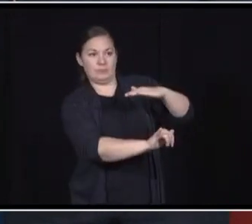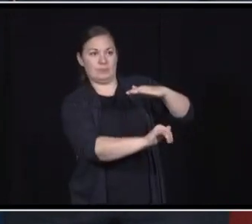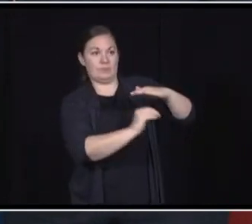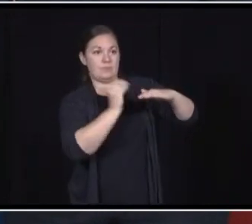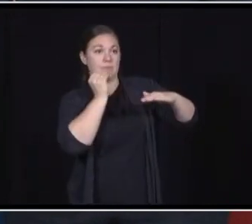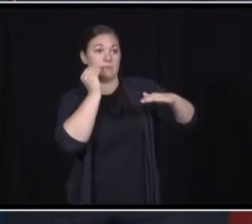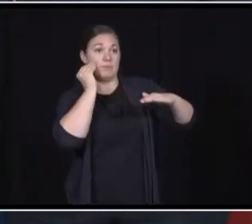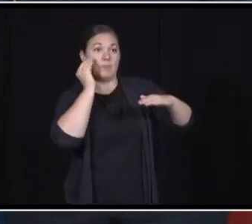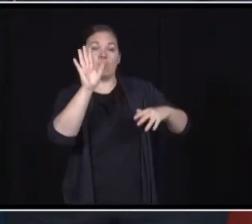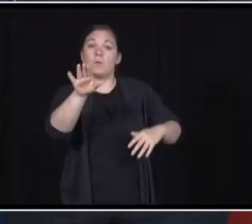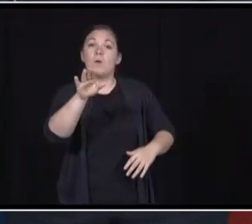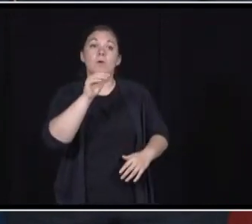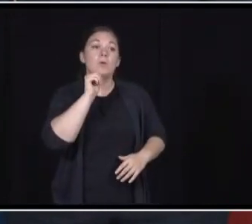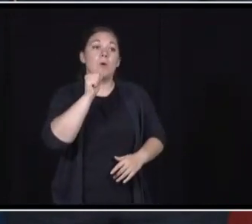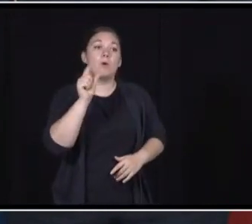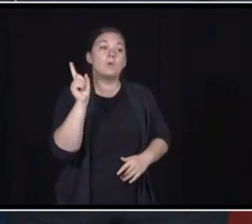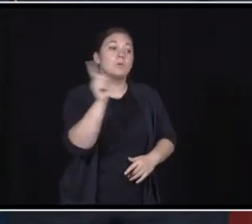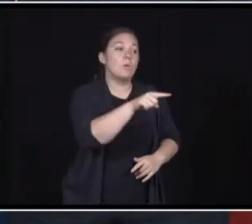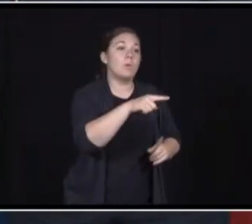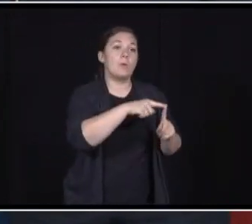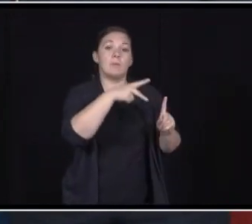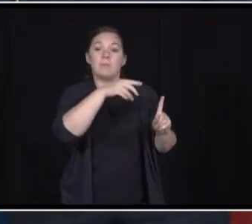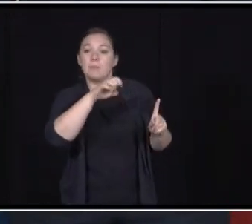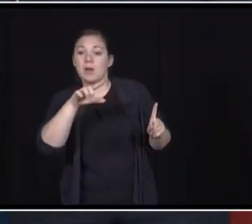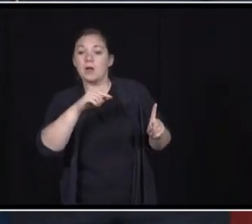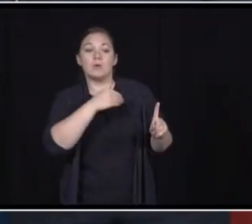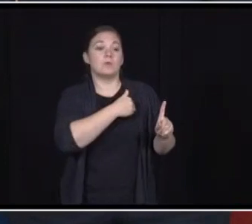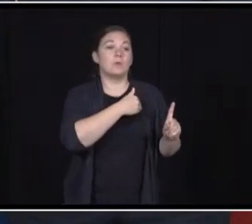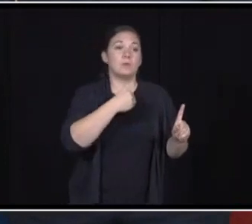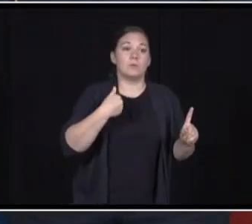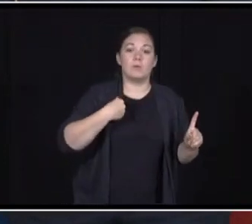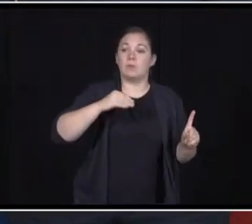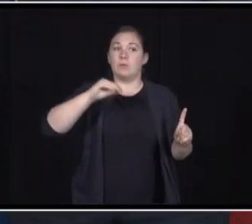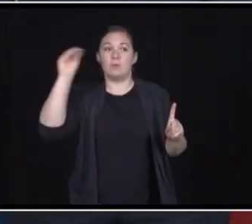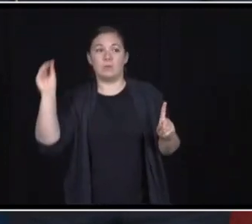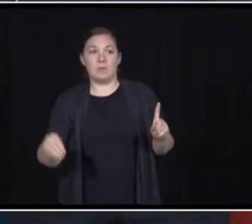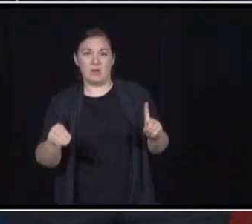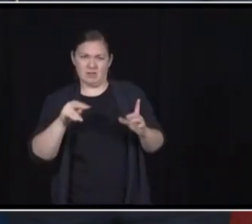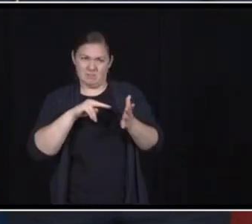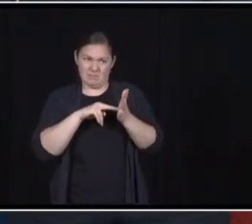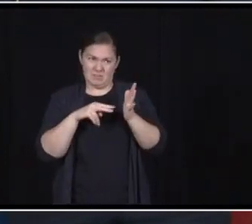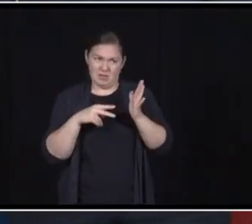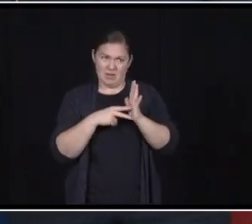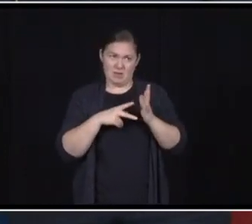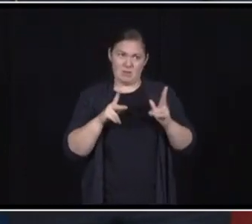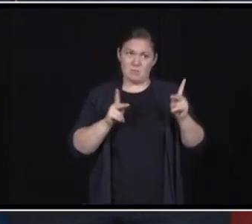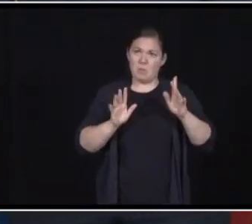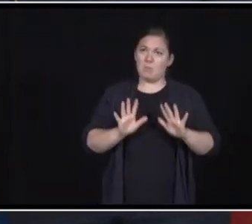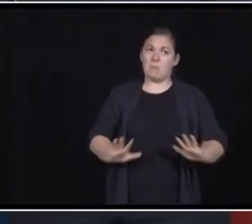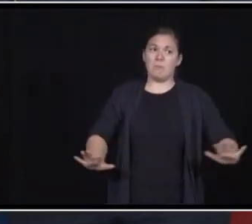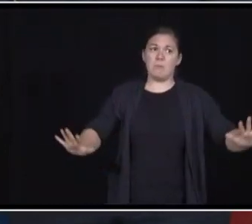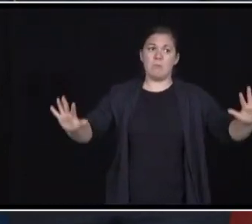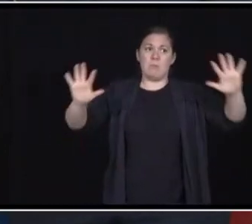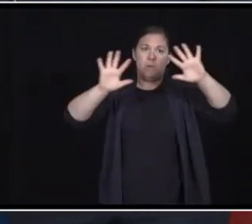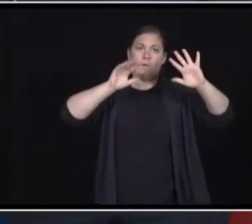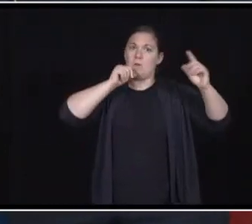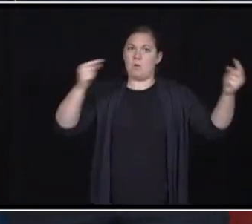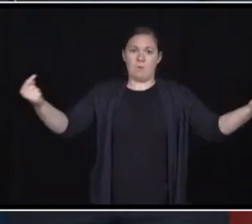mask. Do not go to Toronto, Peel, the GTA or all 12. Should people avoid going to all of those